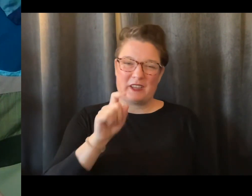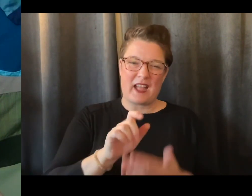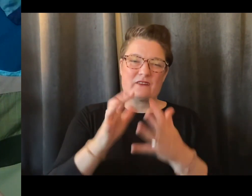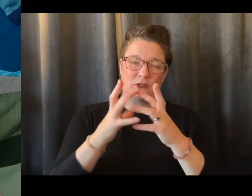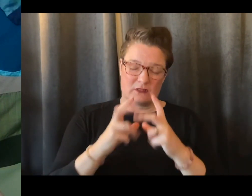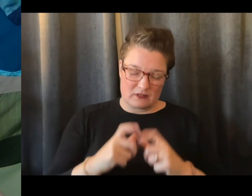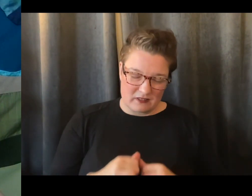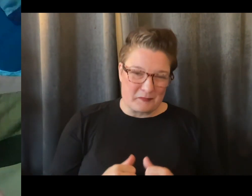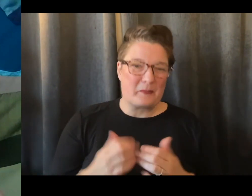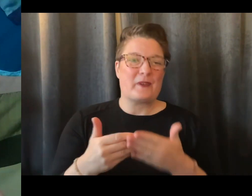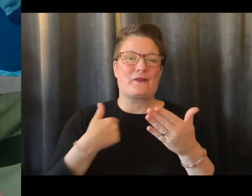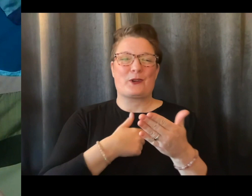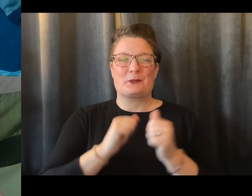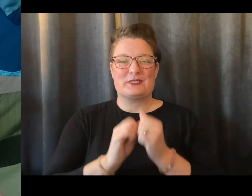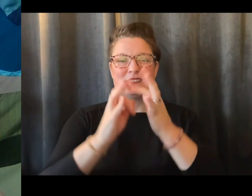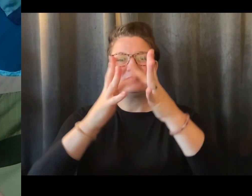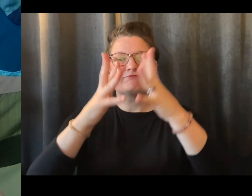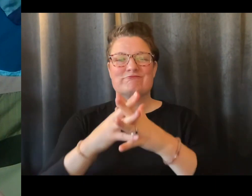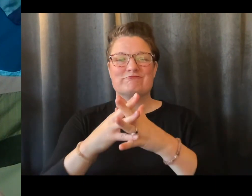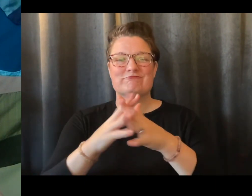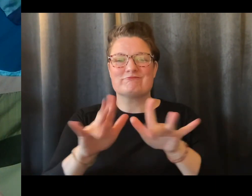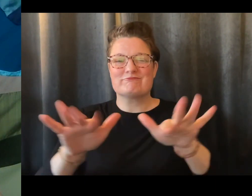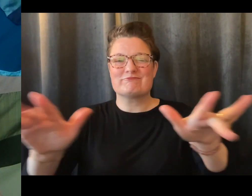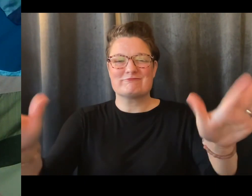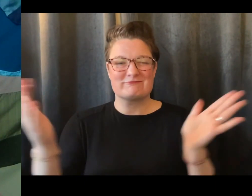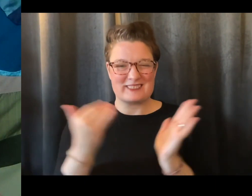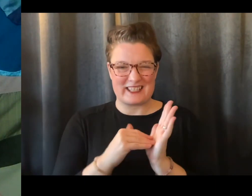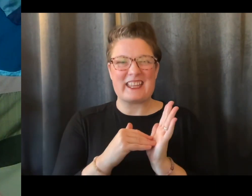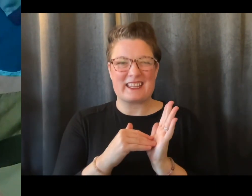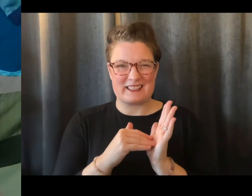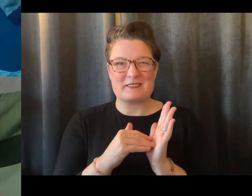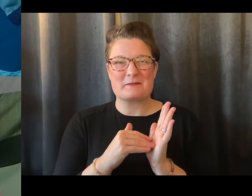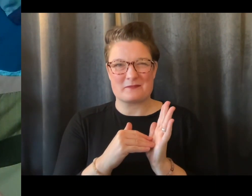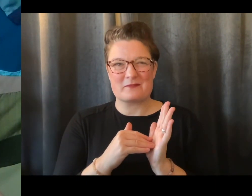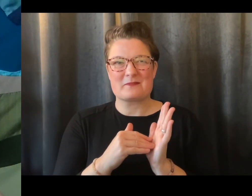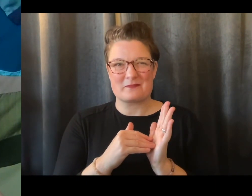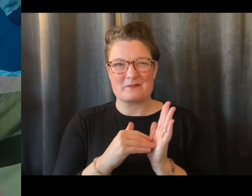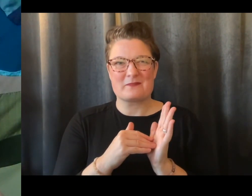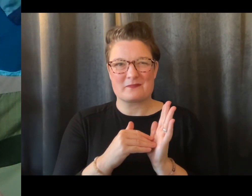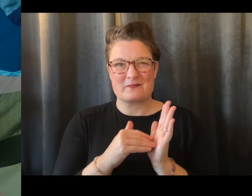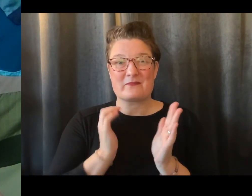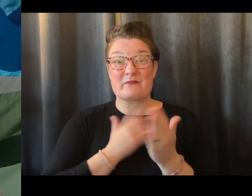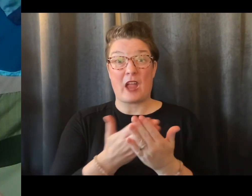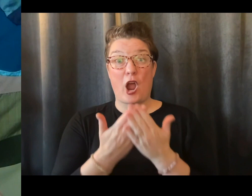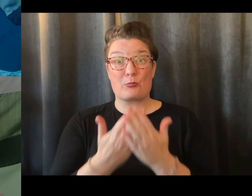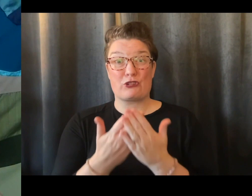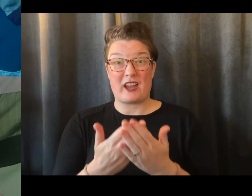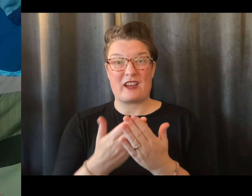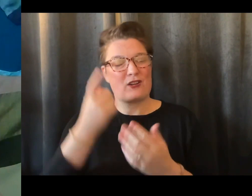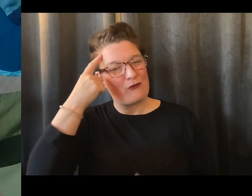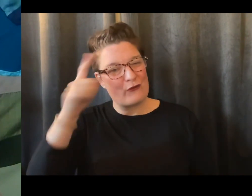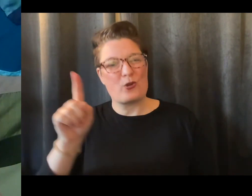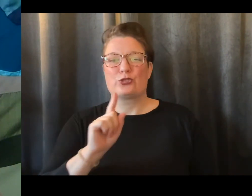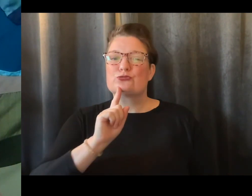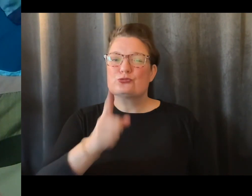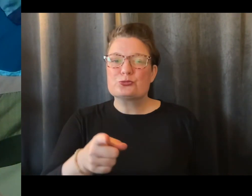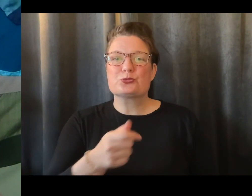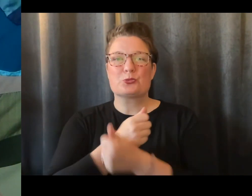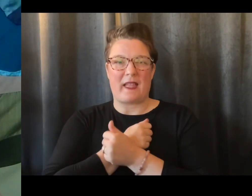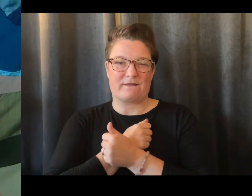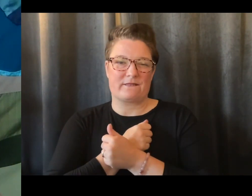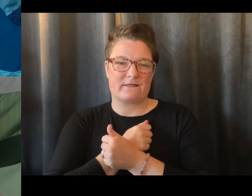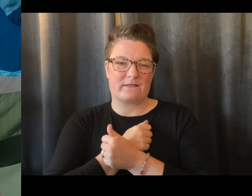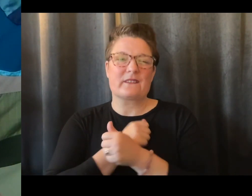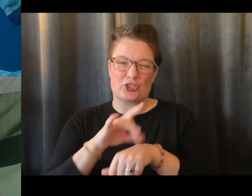Our prayer is for the true love of earth to emerge, and for all beings